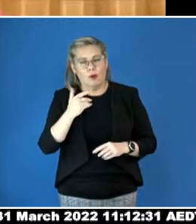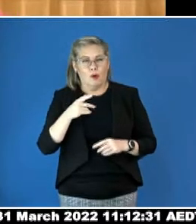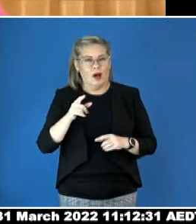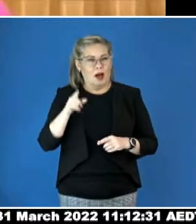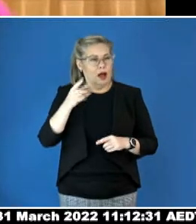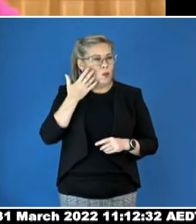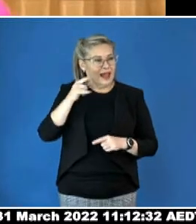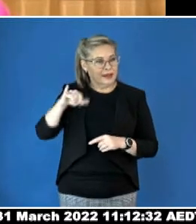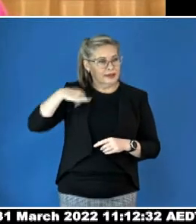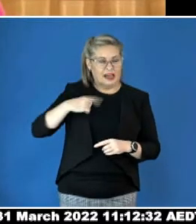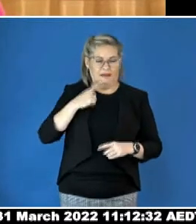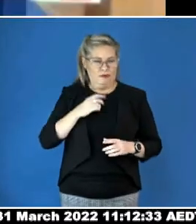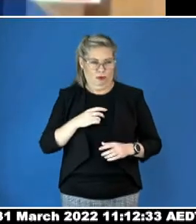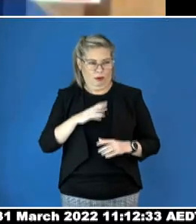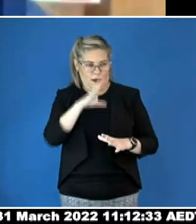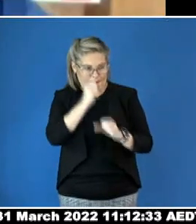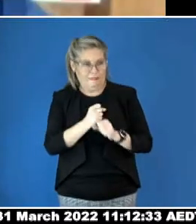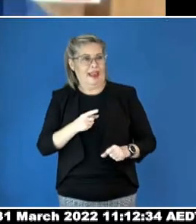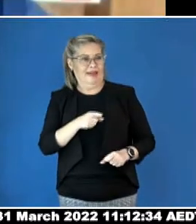at the centre. NIKY: It did, yeah. Why did that make you feel unsafe?